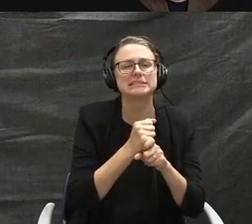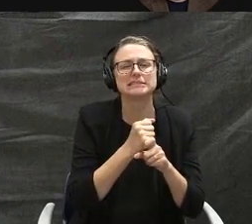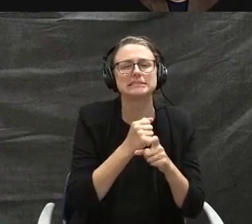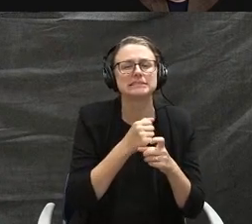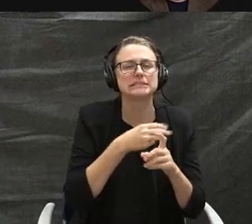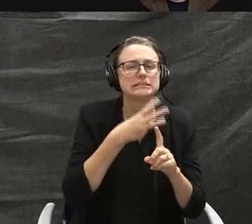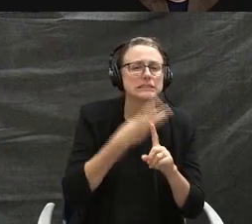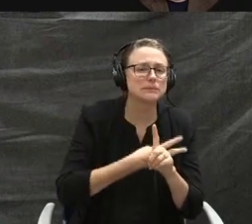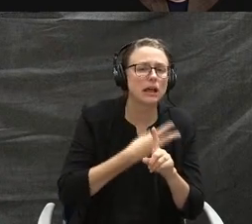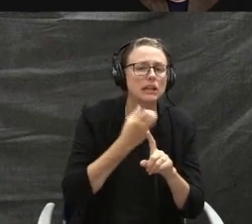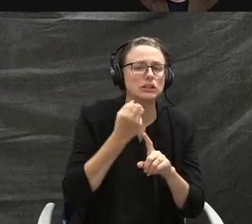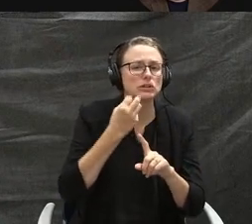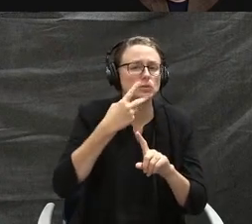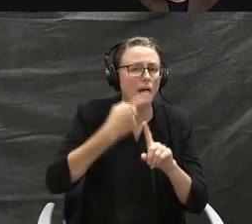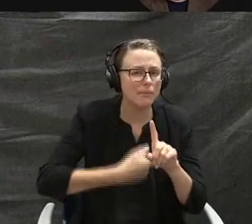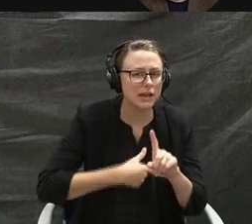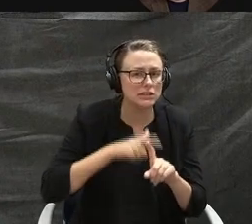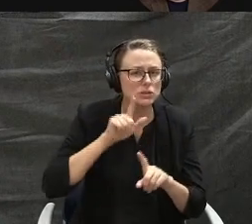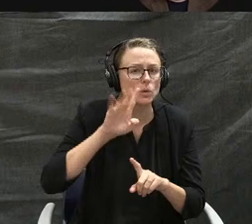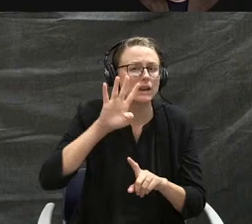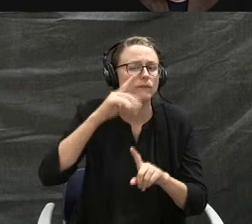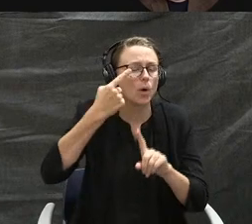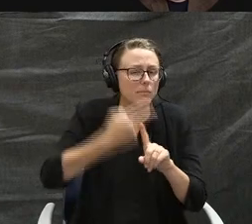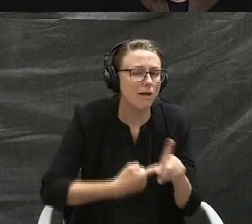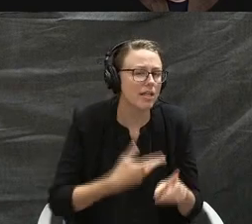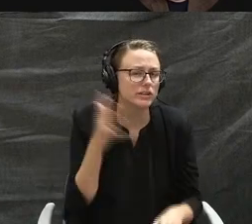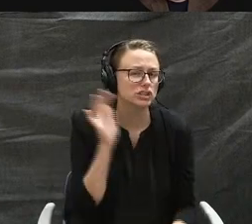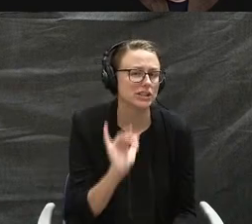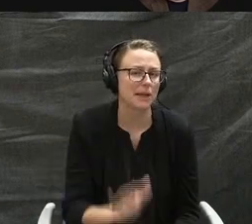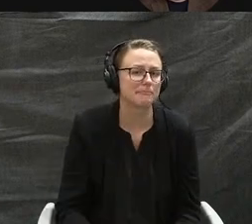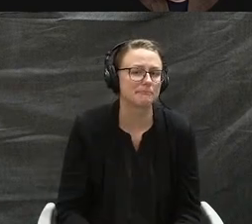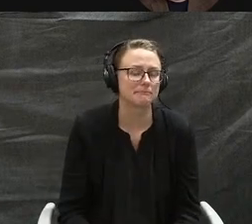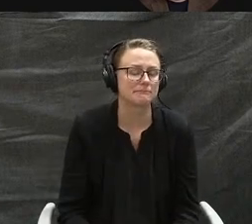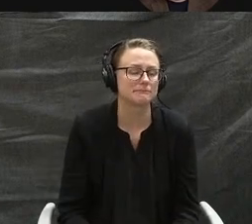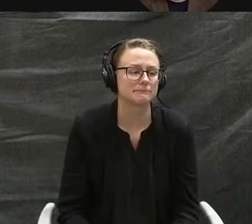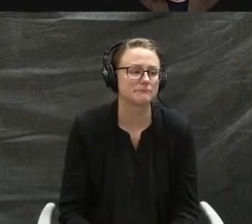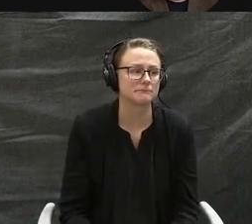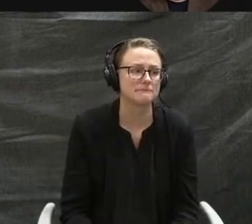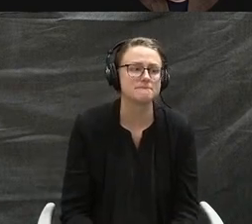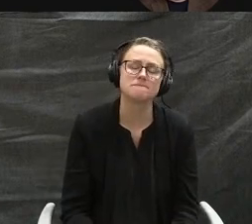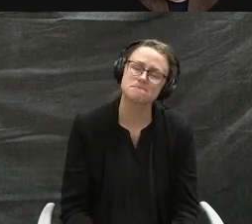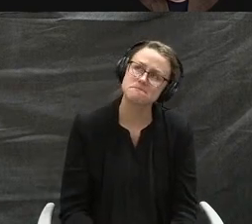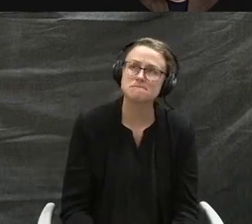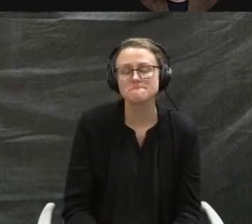months Yeah, it's it's really hard to know what the timeline